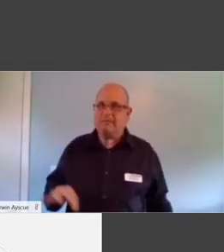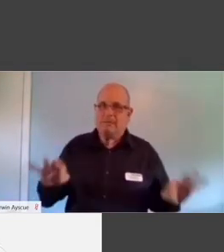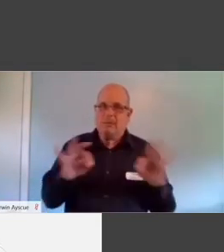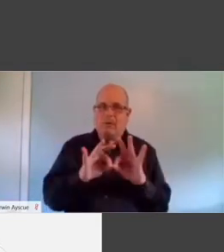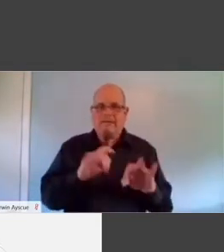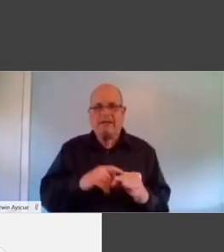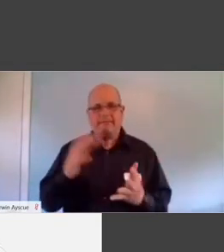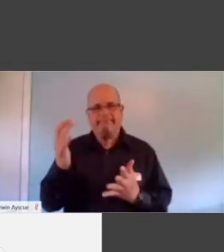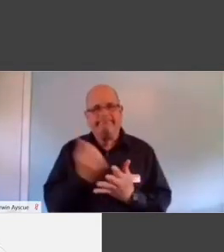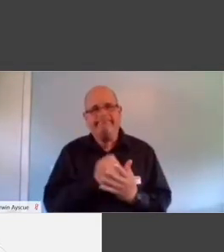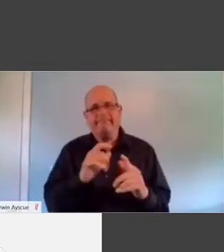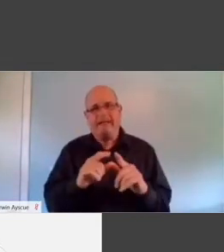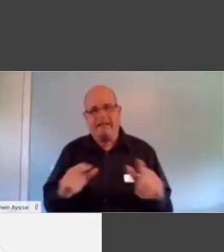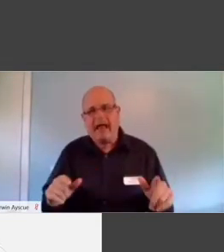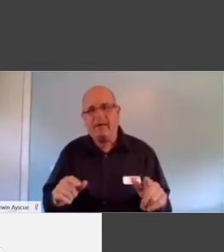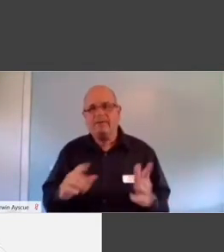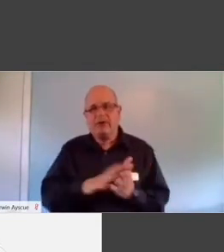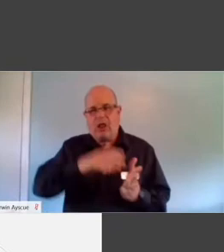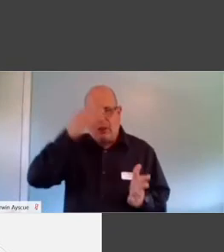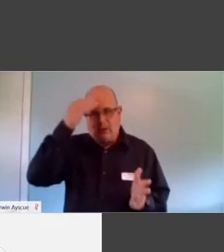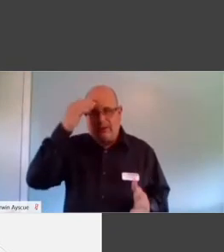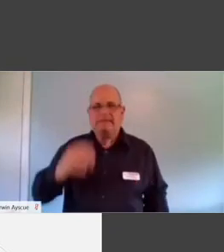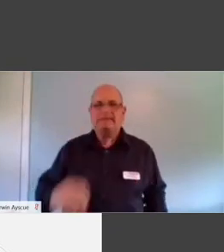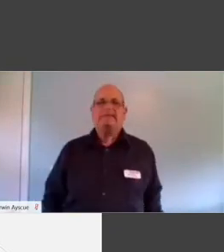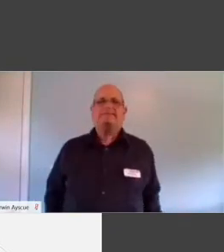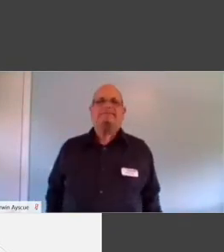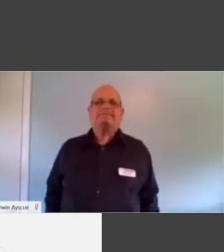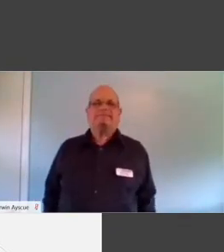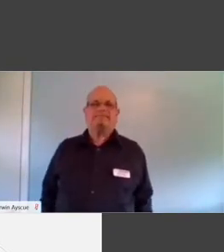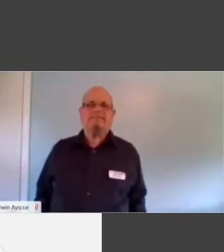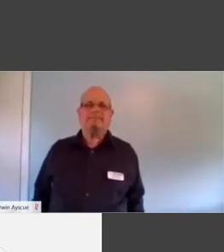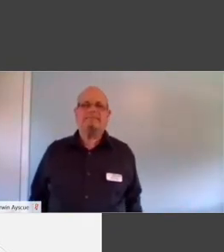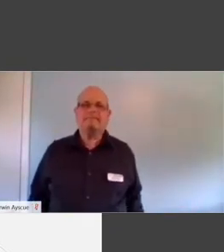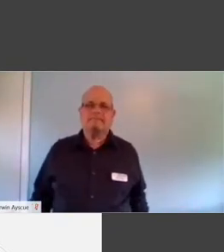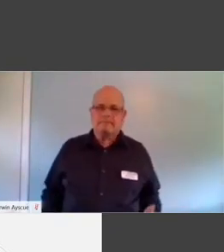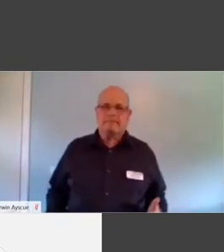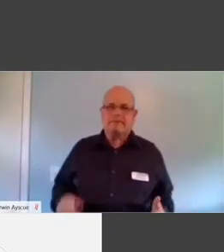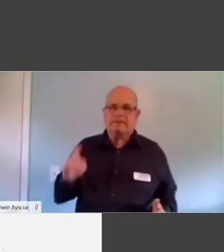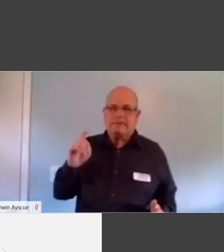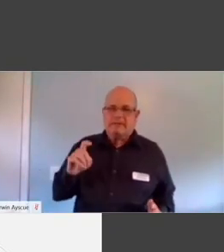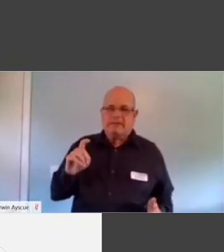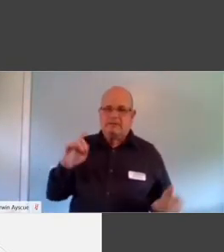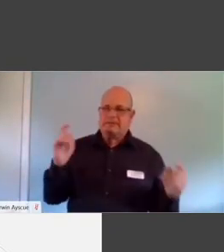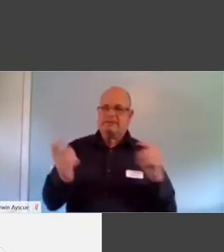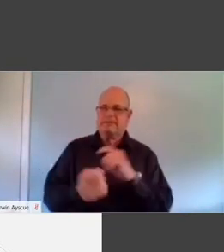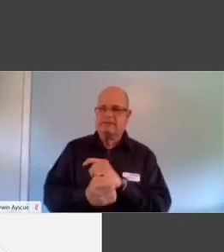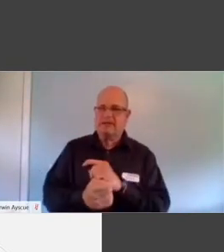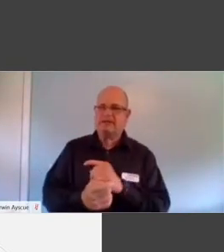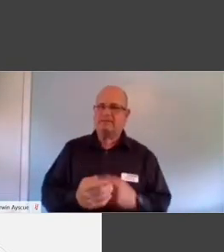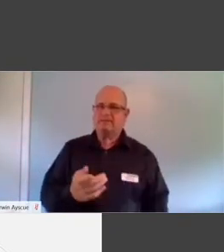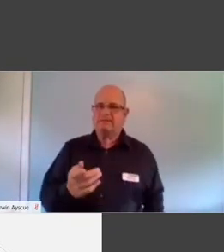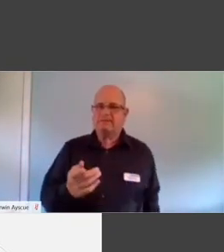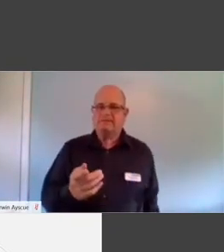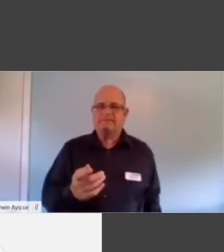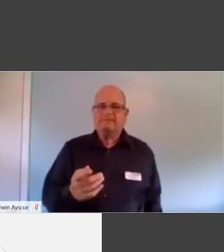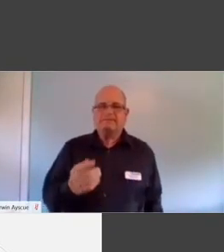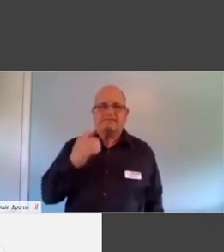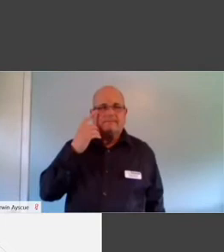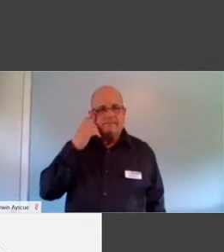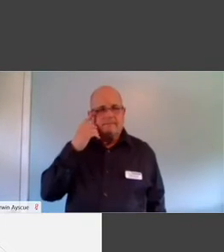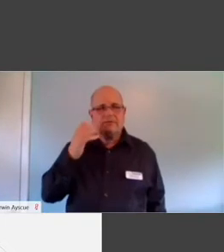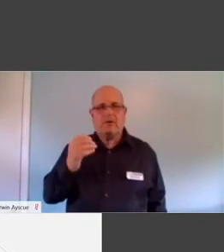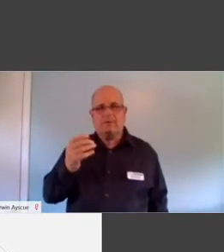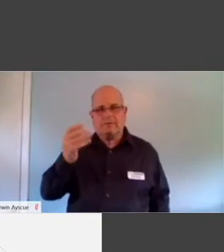So that's something that I think needs to be changed and I wanted to make everyone aware